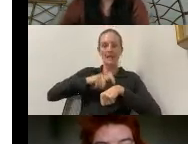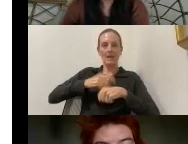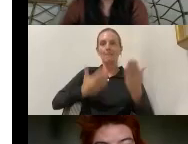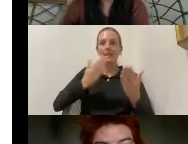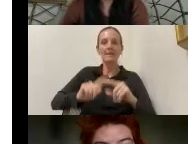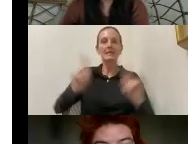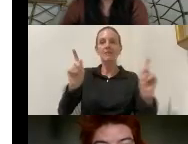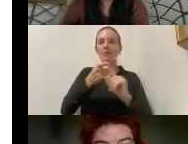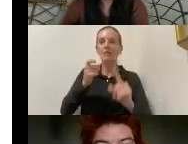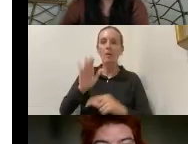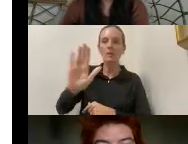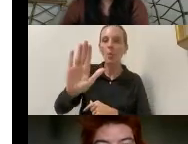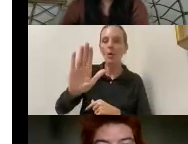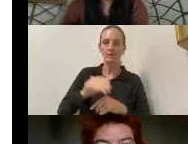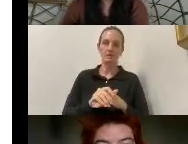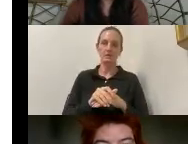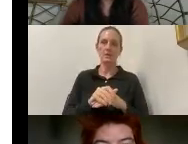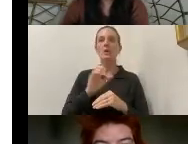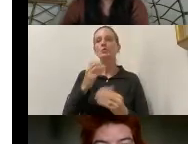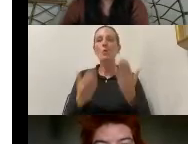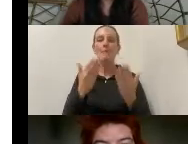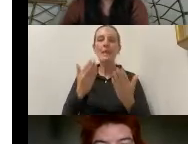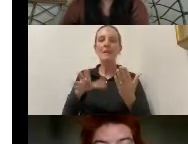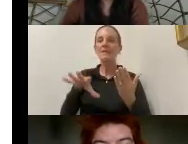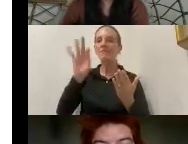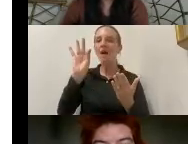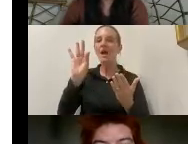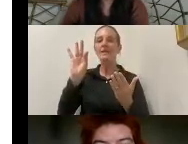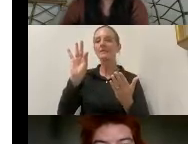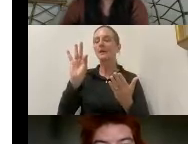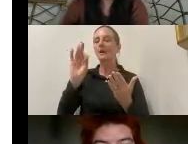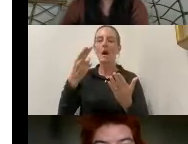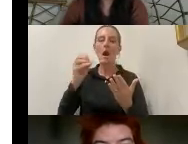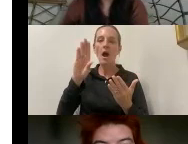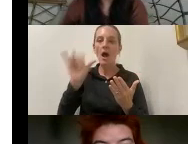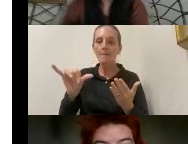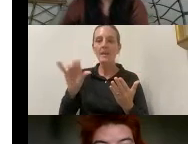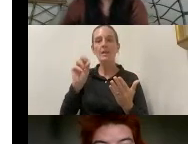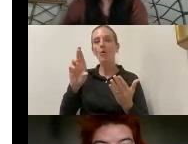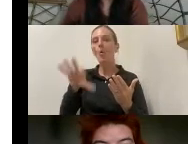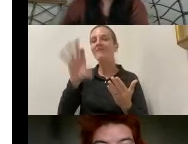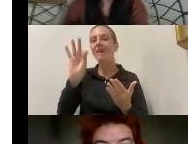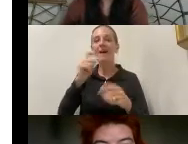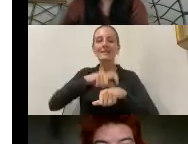Time to rediscover your past hobbies, find time alone, or find time with family and community.